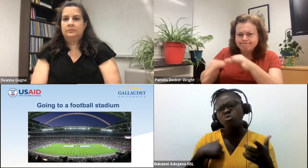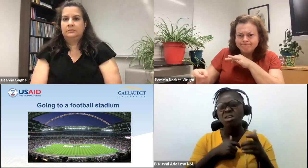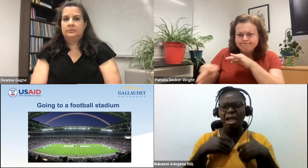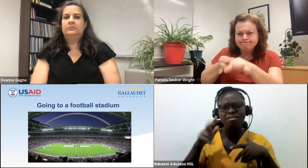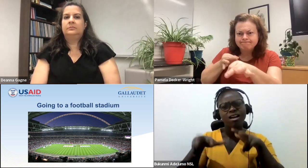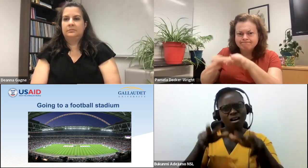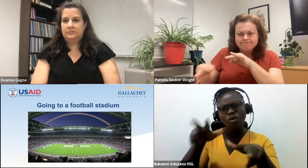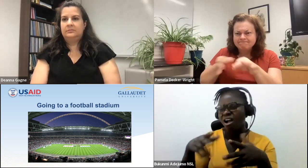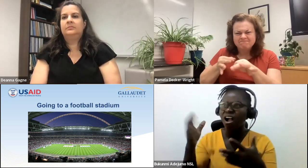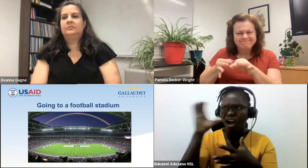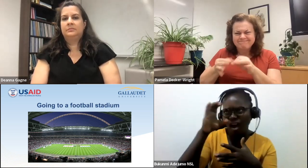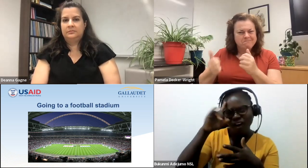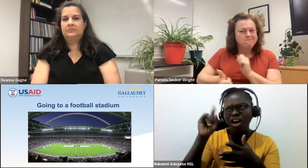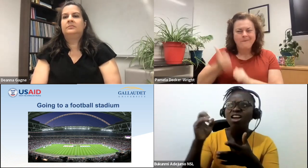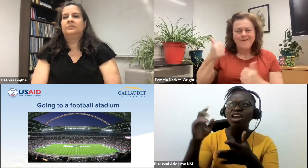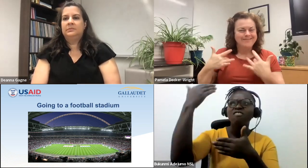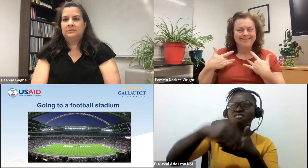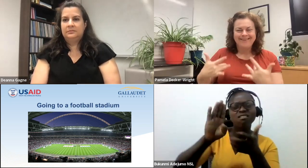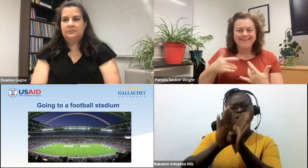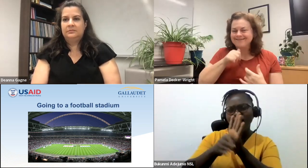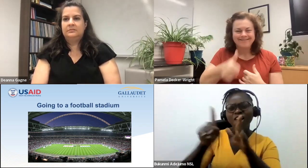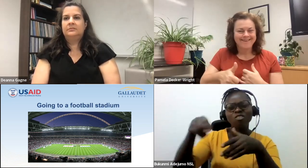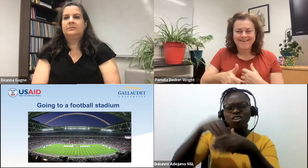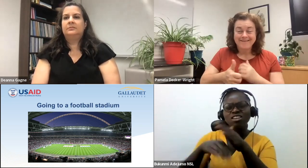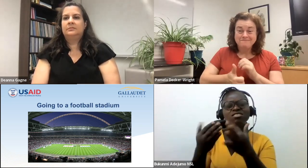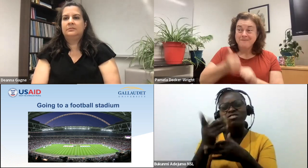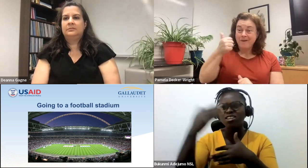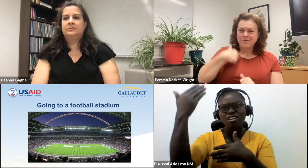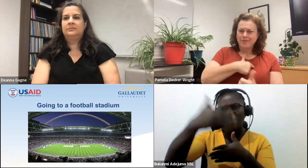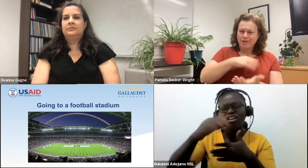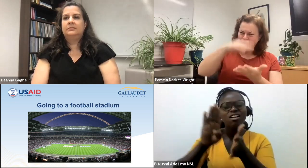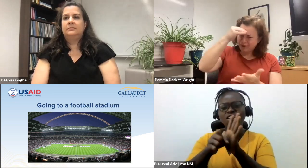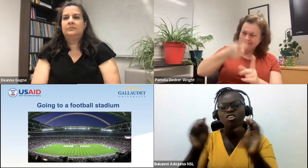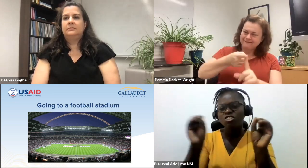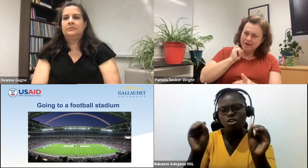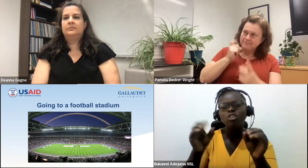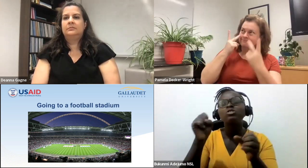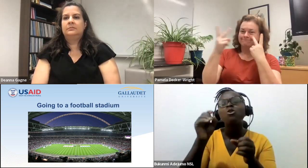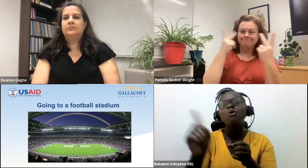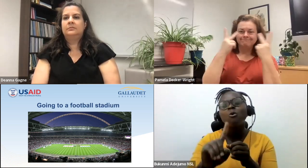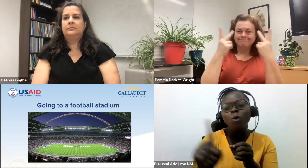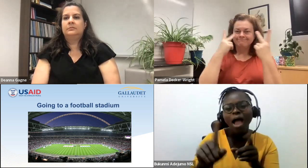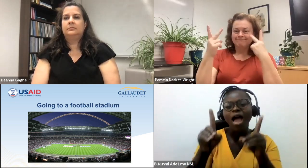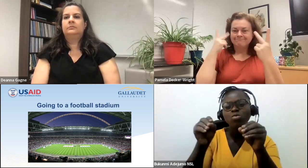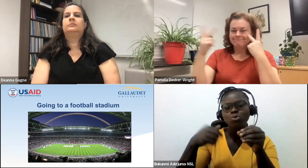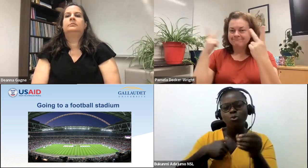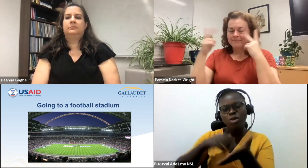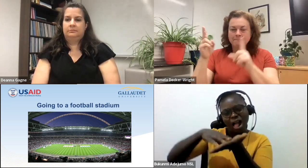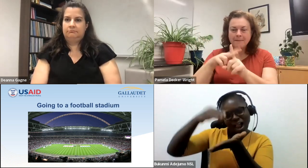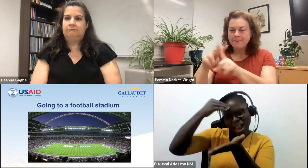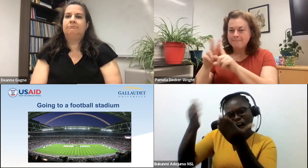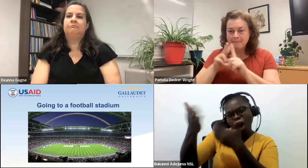Did someone actually sit down and instruction by instruction teach us that No, most of us learn this this visually.